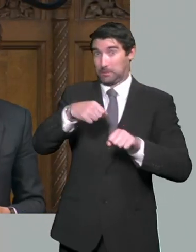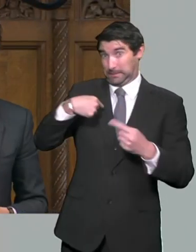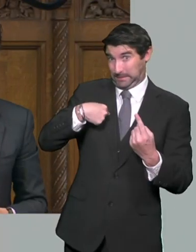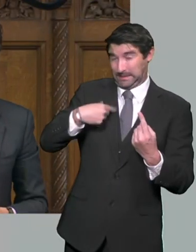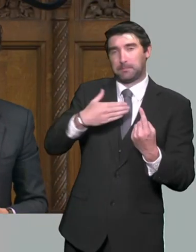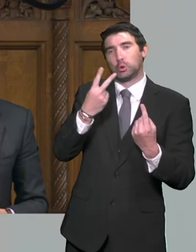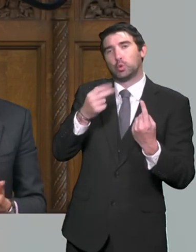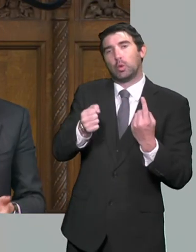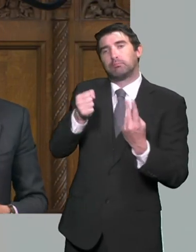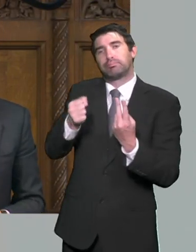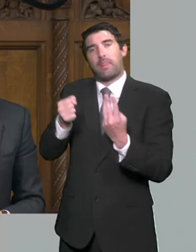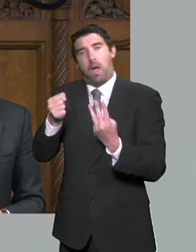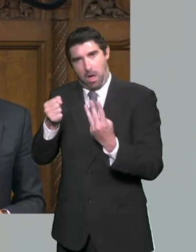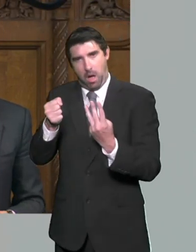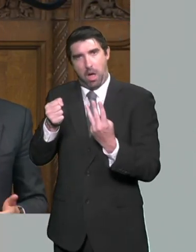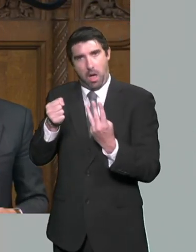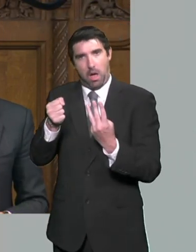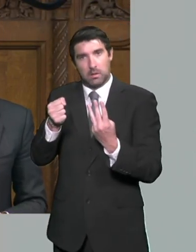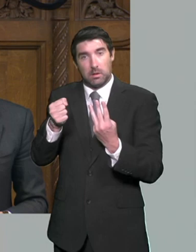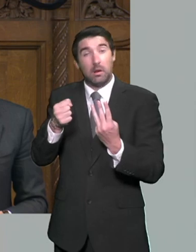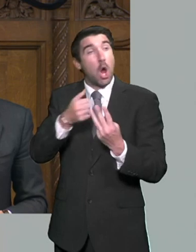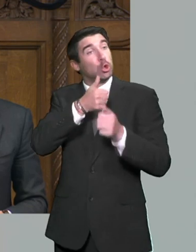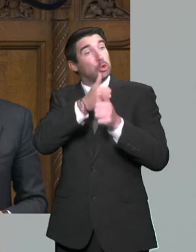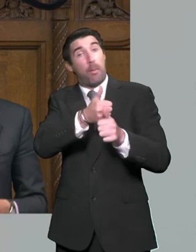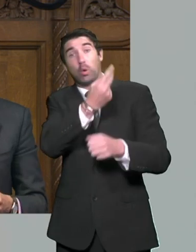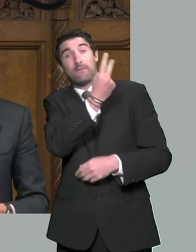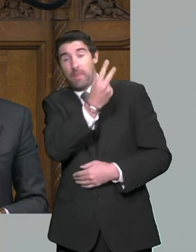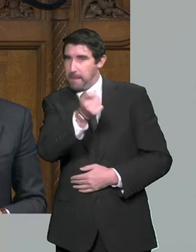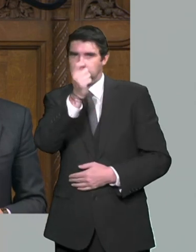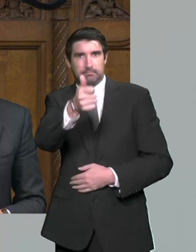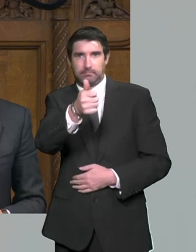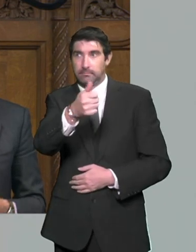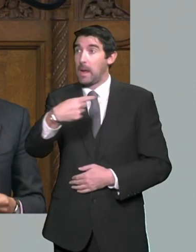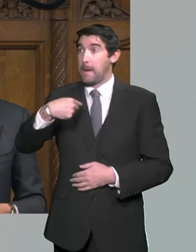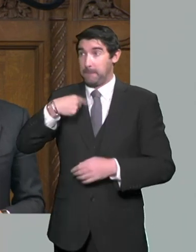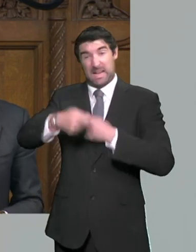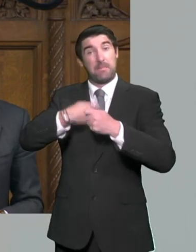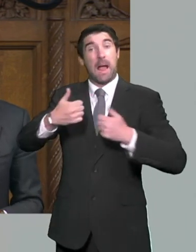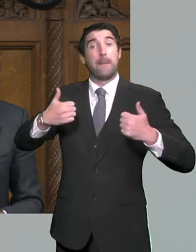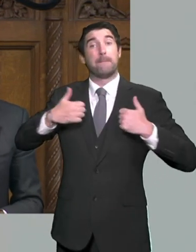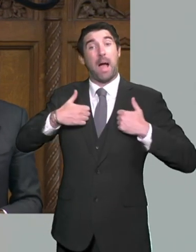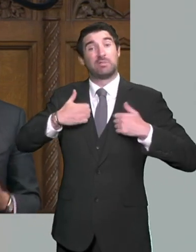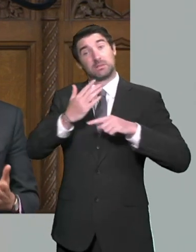be financial, therapeutic or professional, was minimal. By the time I became a family law barrister in the late 1990s, it really was not much better.